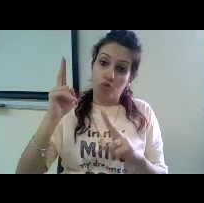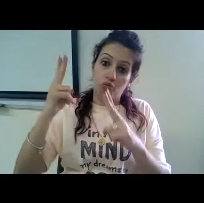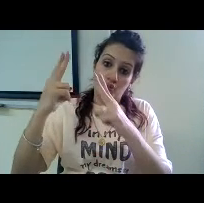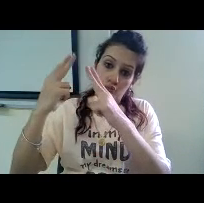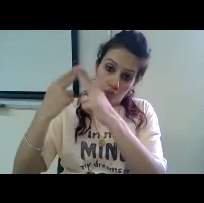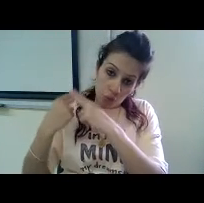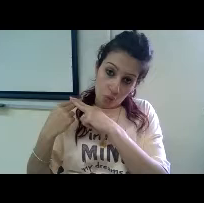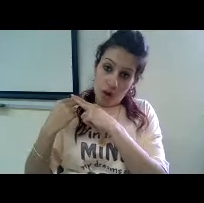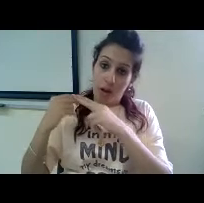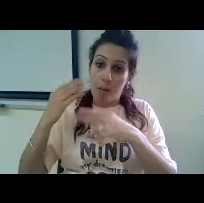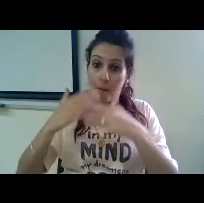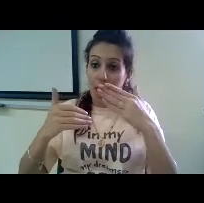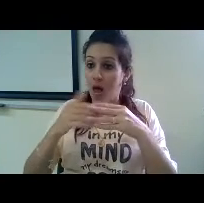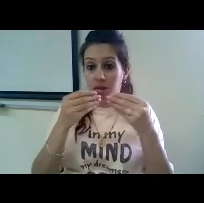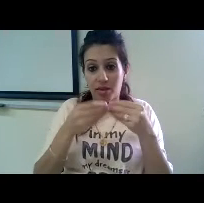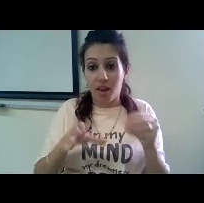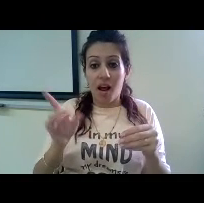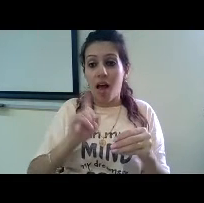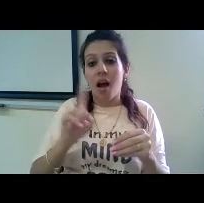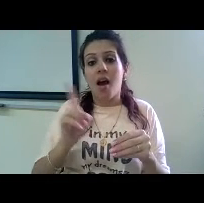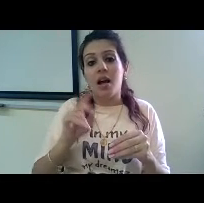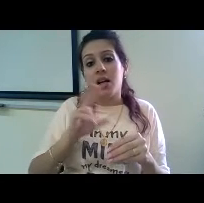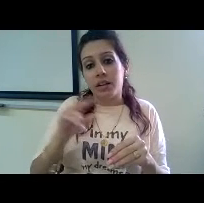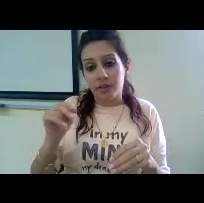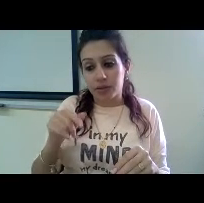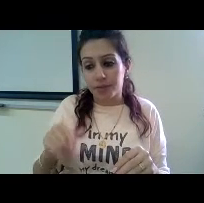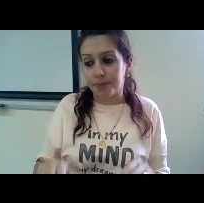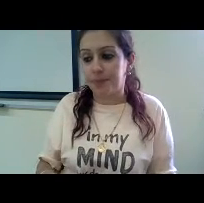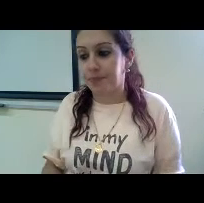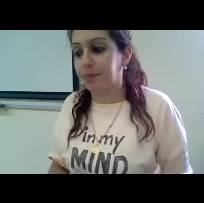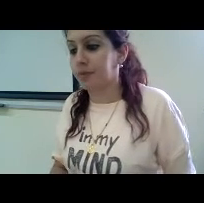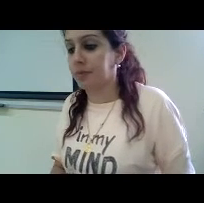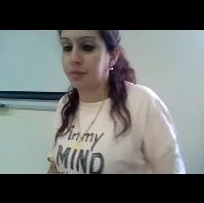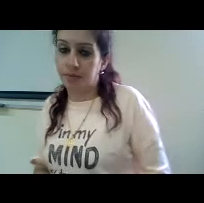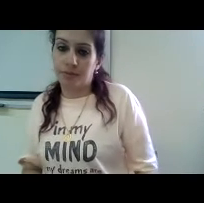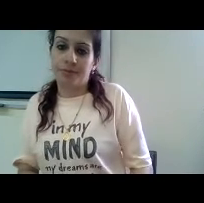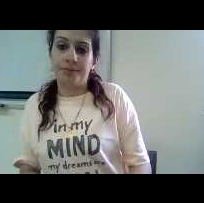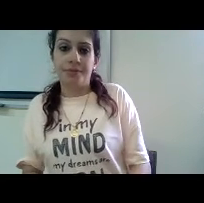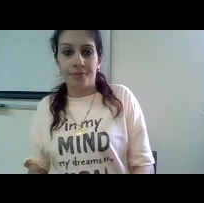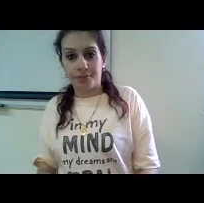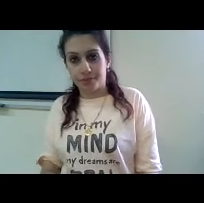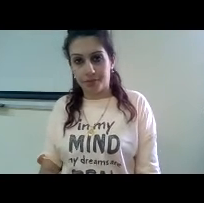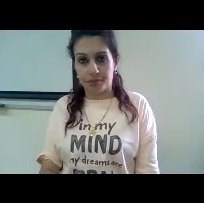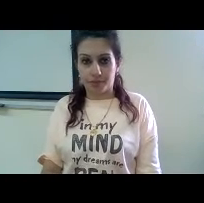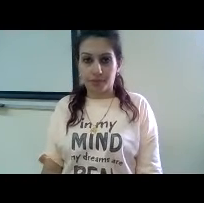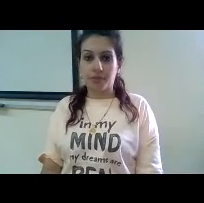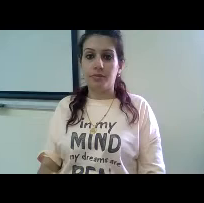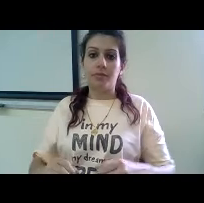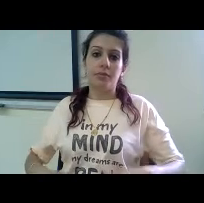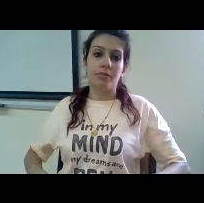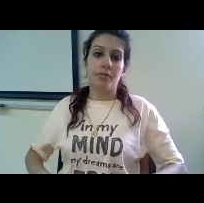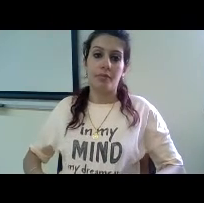For this, what you need to build is a proper partnership between the home and the school.